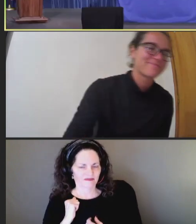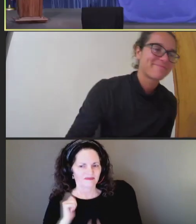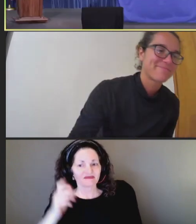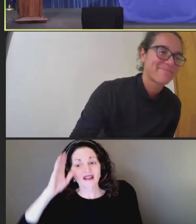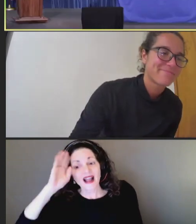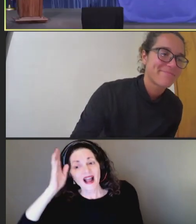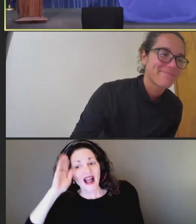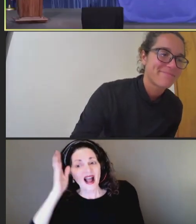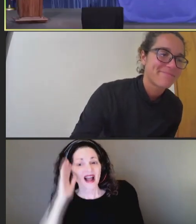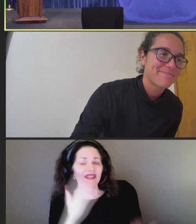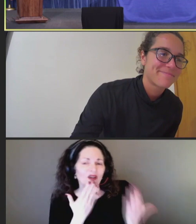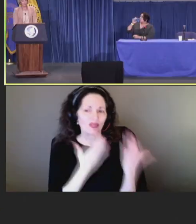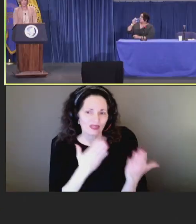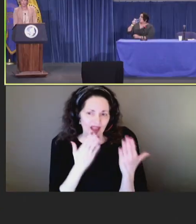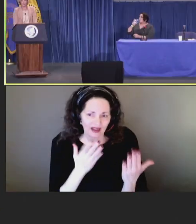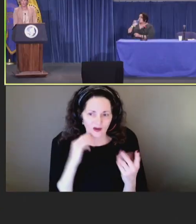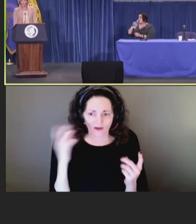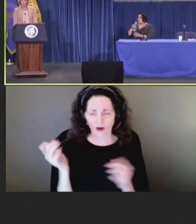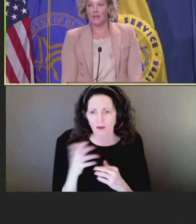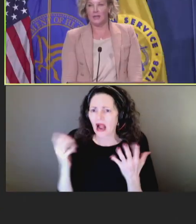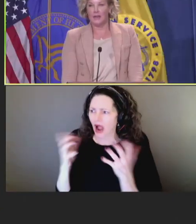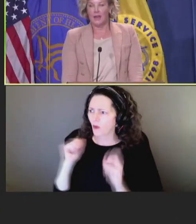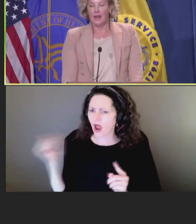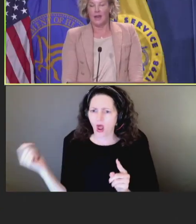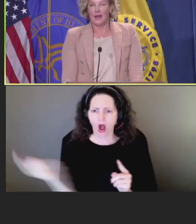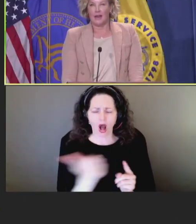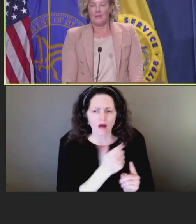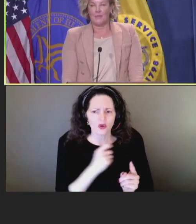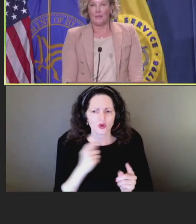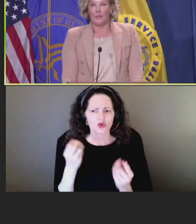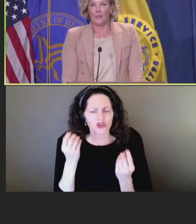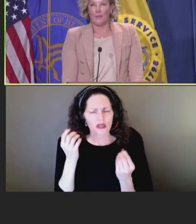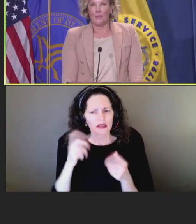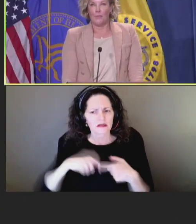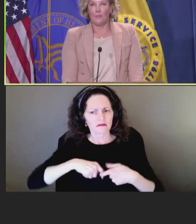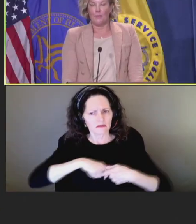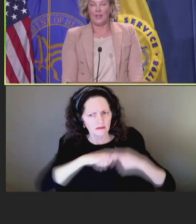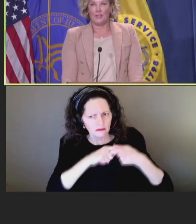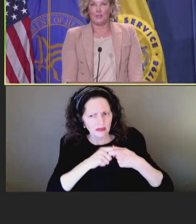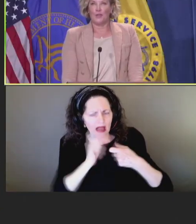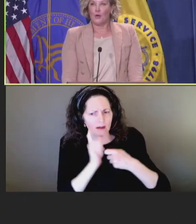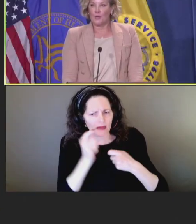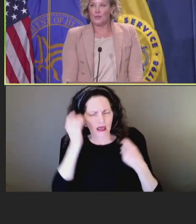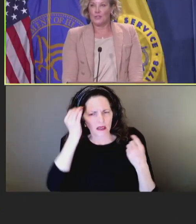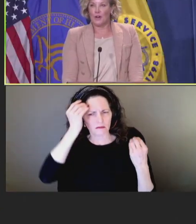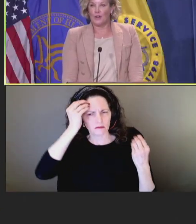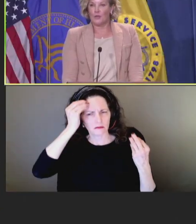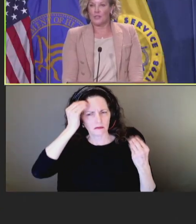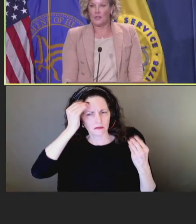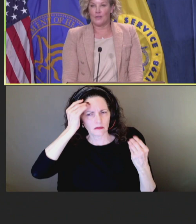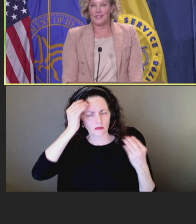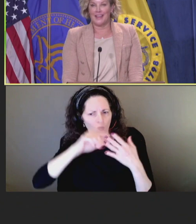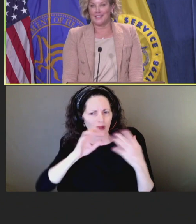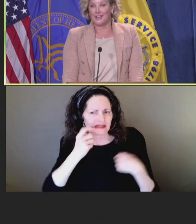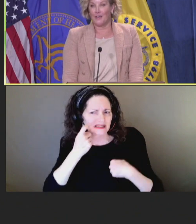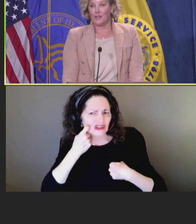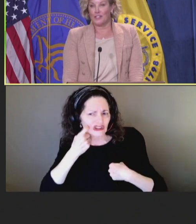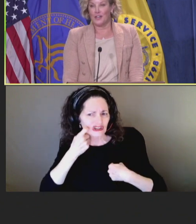absorb some of those results for a minute because those are the results and that's the conversation